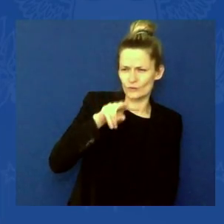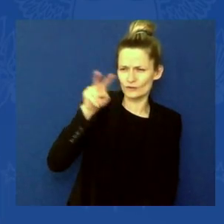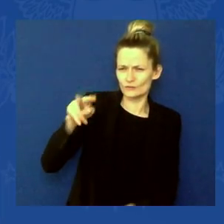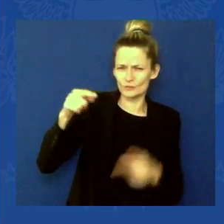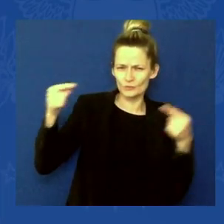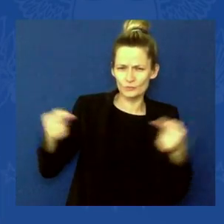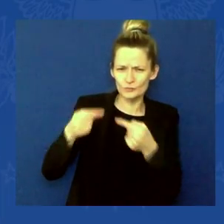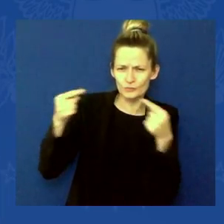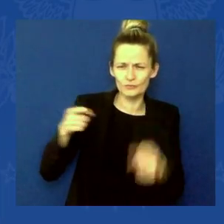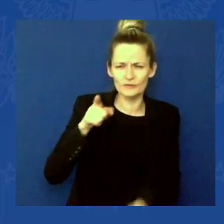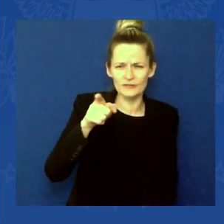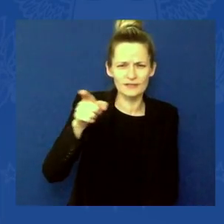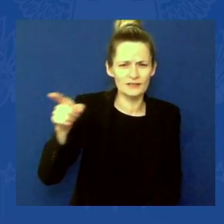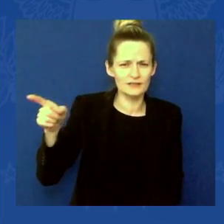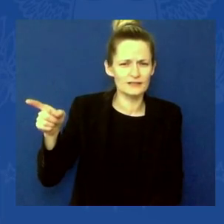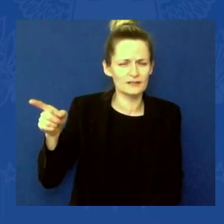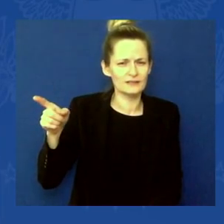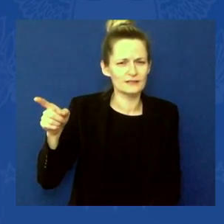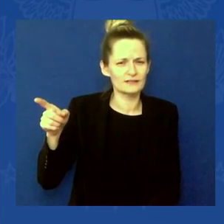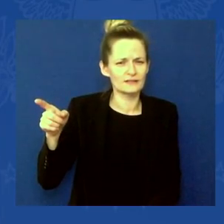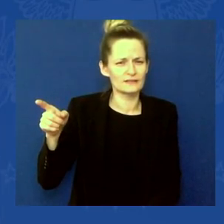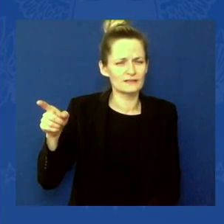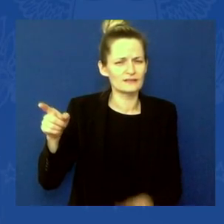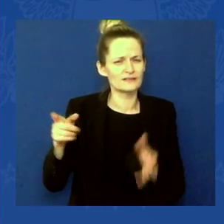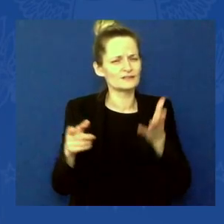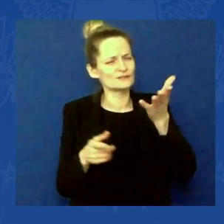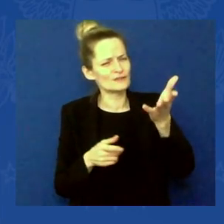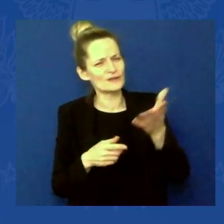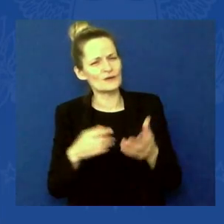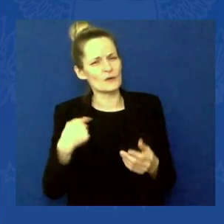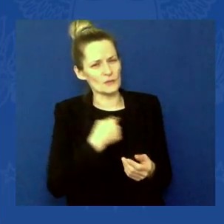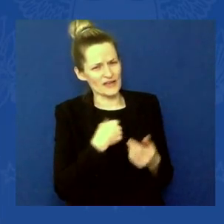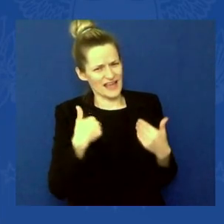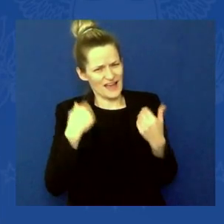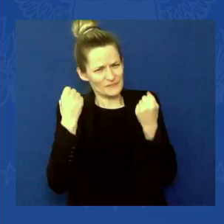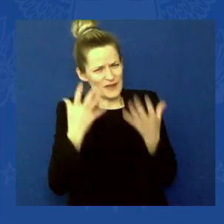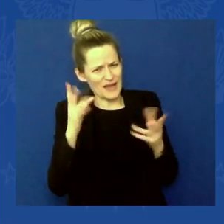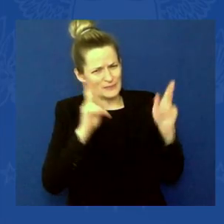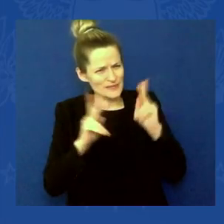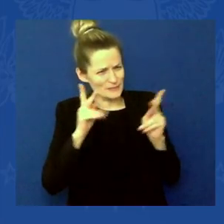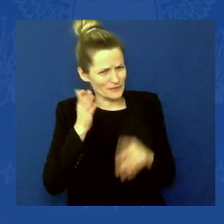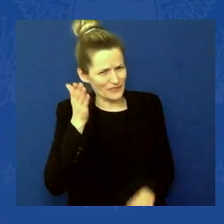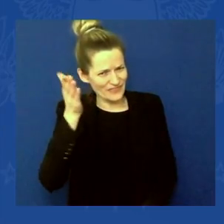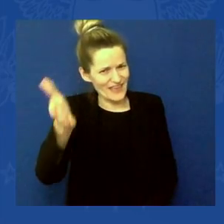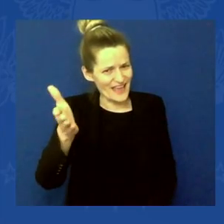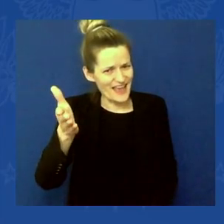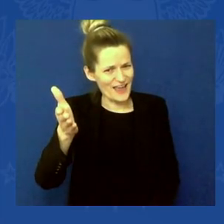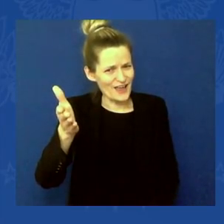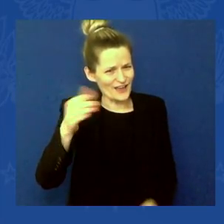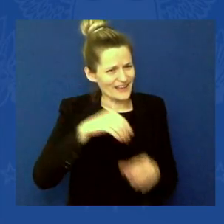we keep there and keep that going, or I end the war. And I decided to end the war.